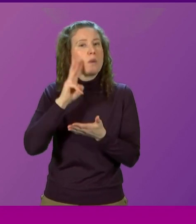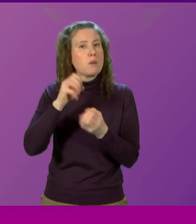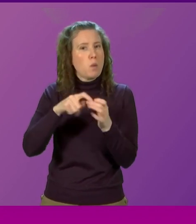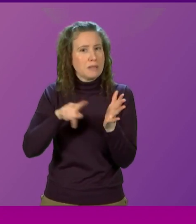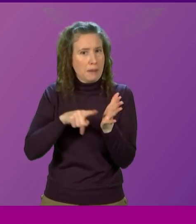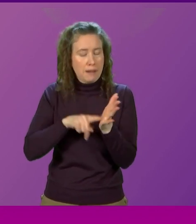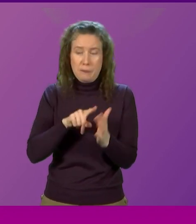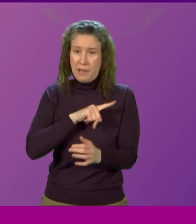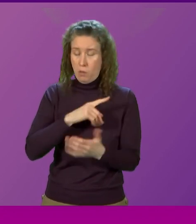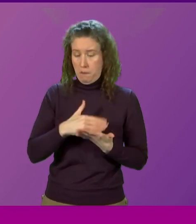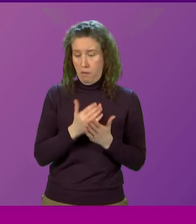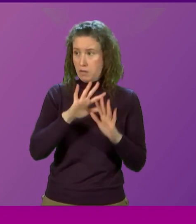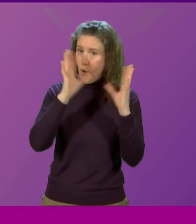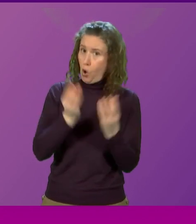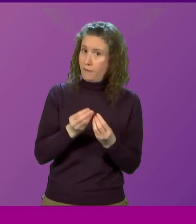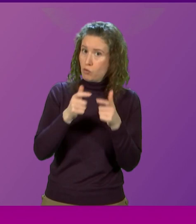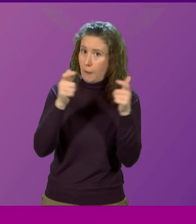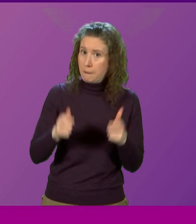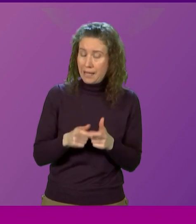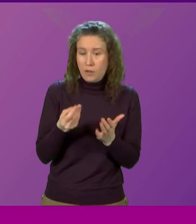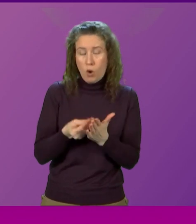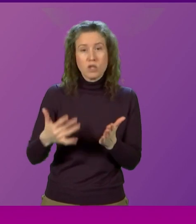That is why, as part of our overall package of cost of living measures, we have increased